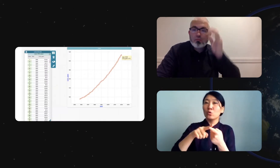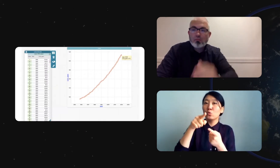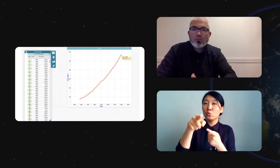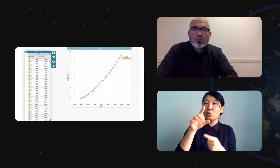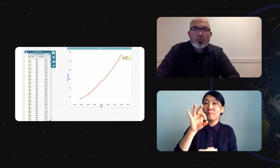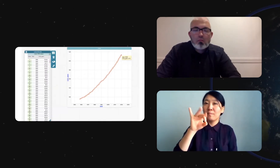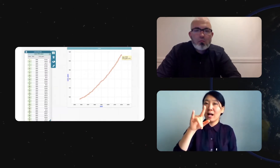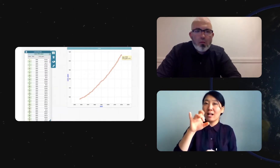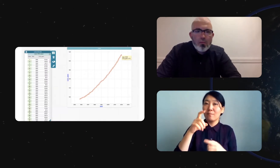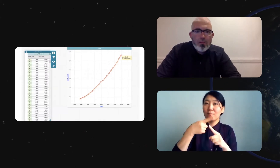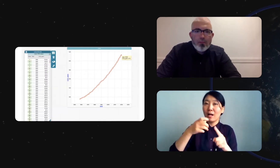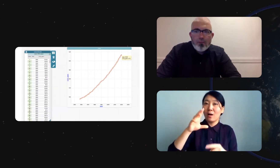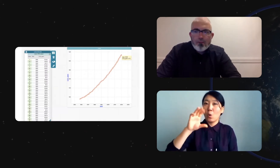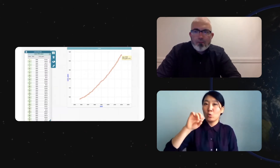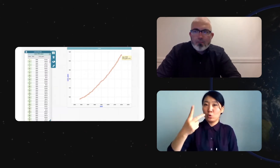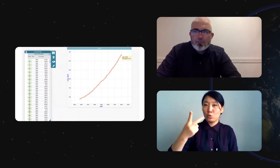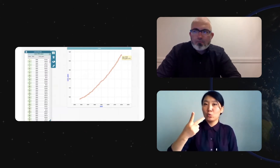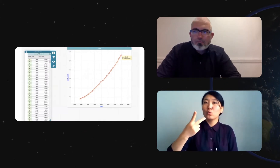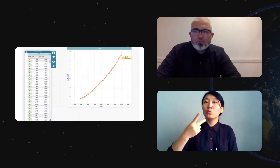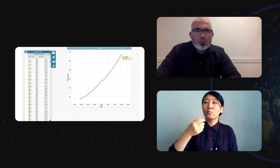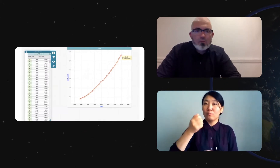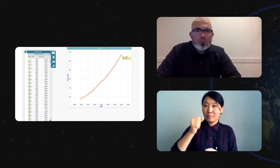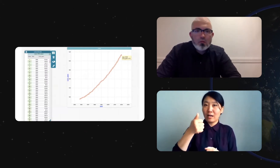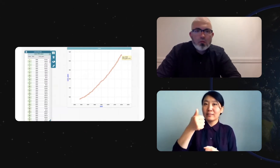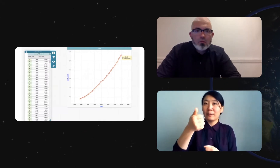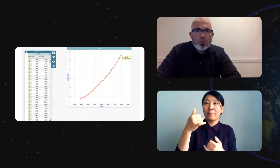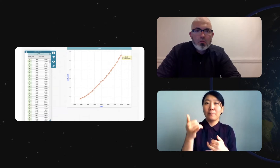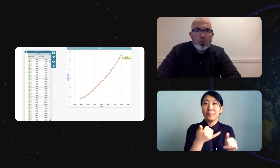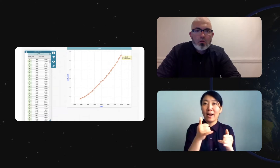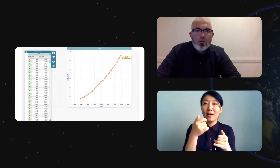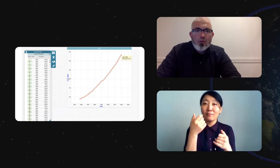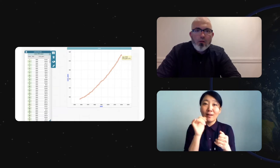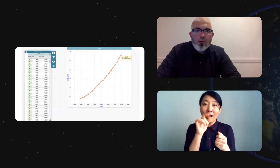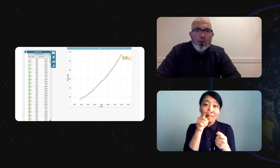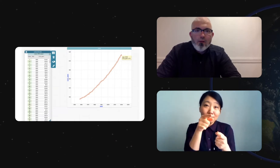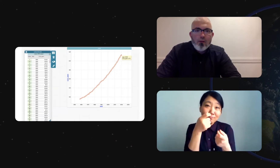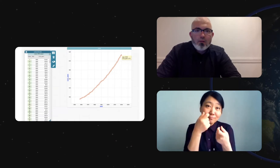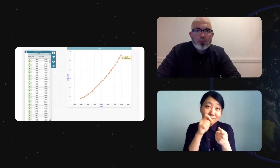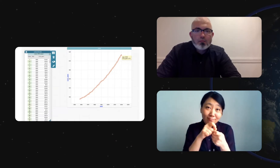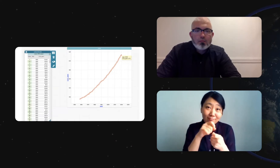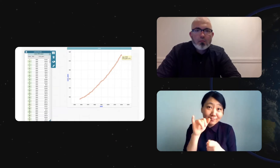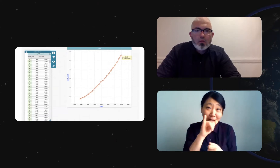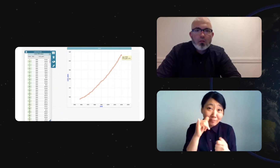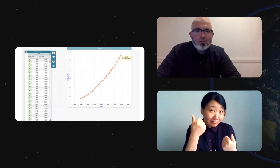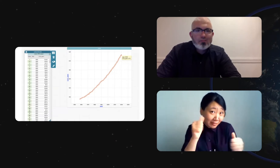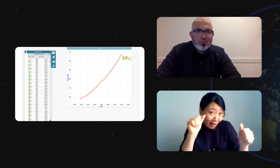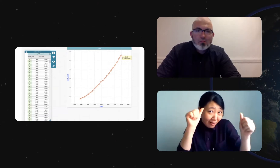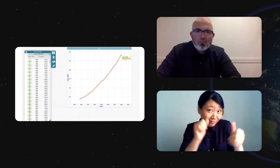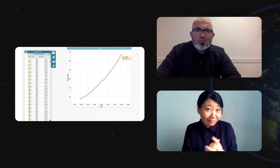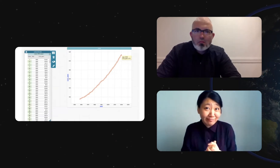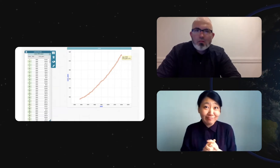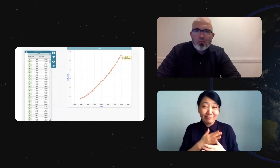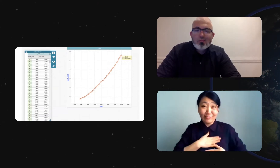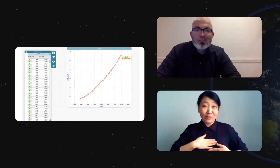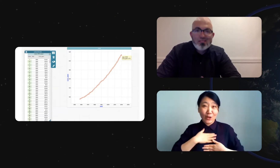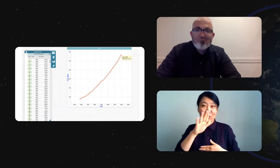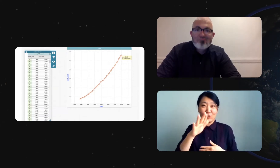Like I shared with you, I have a file on carbon dioxide, just like with the temperature.